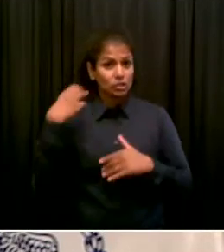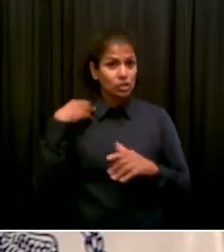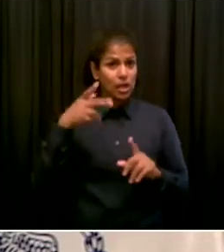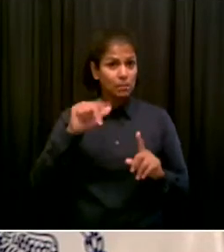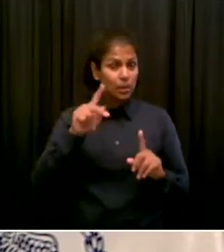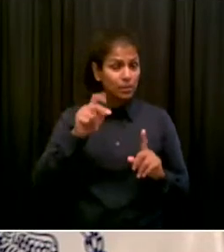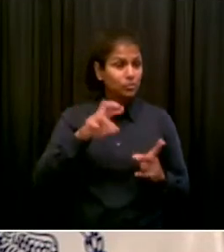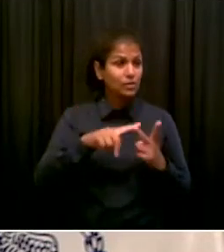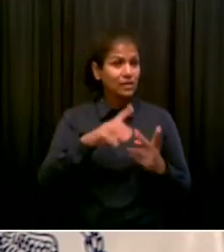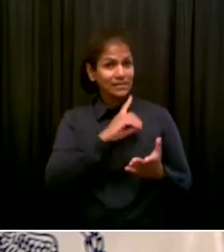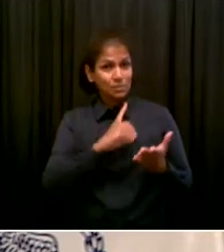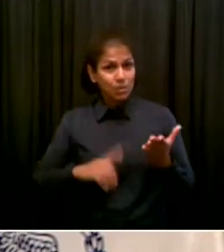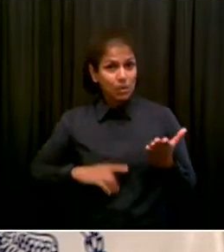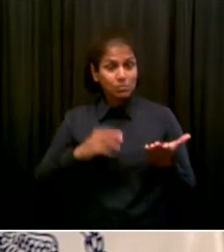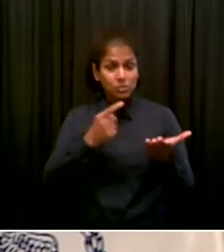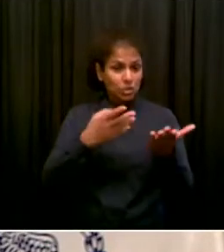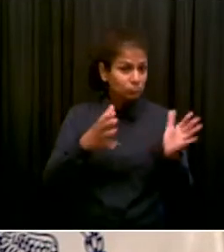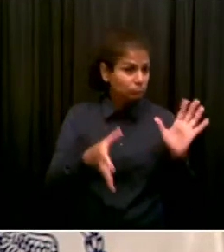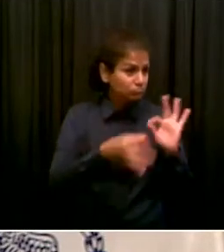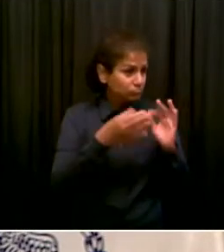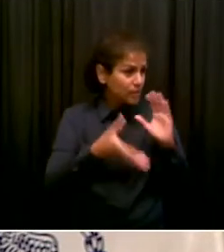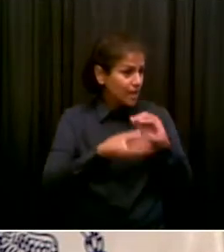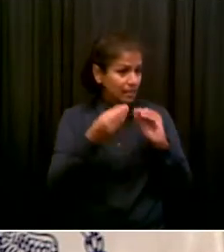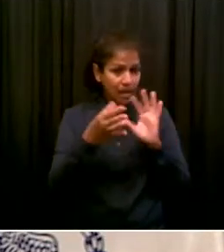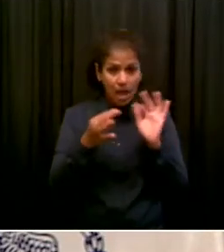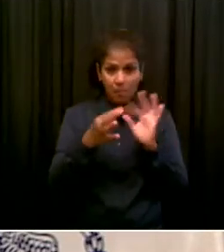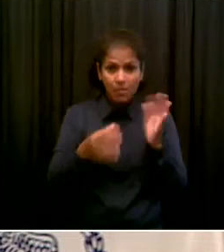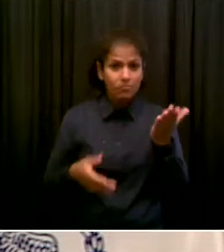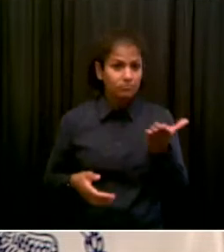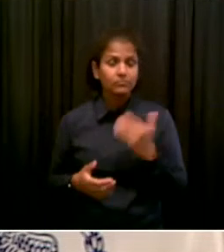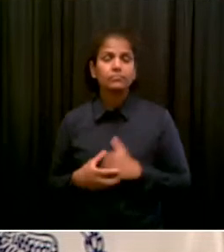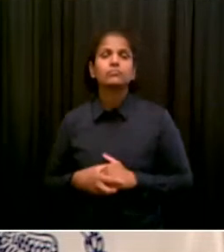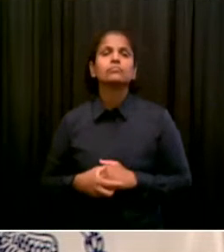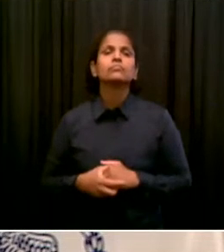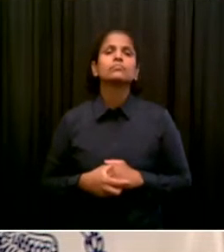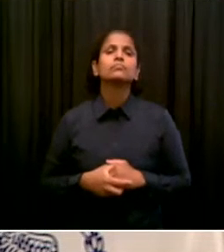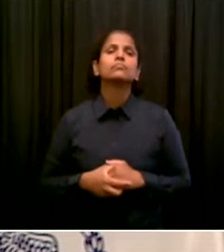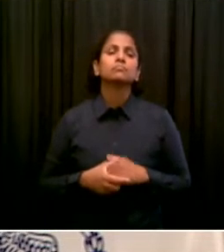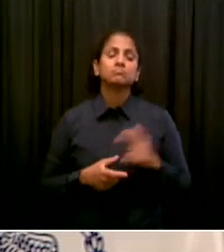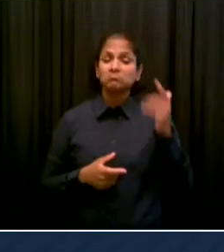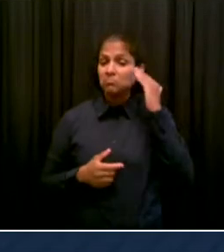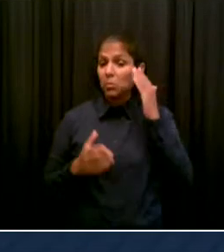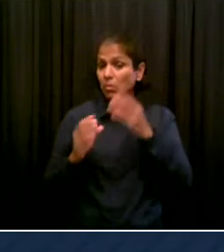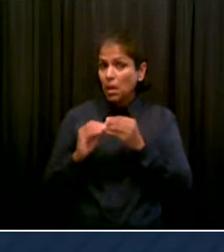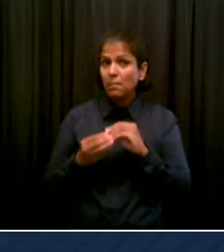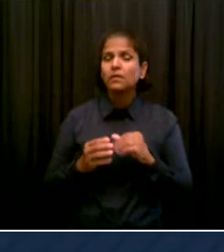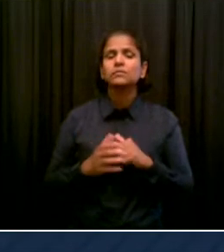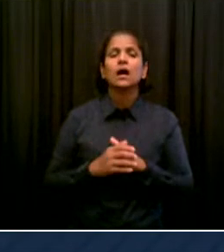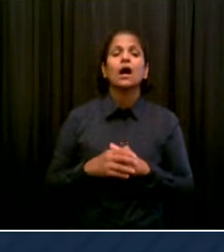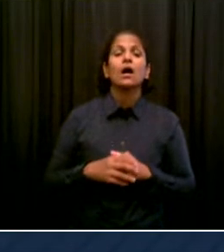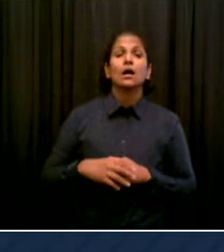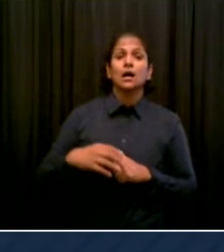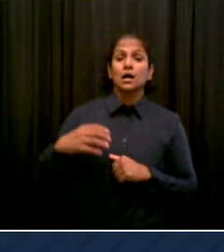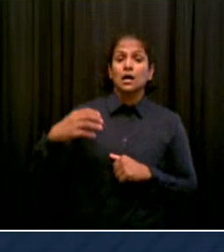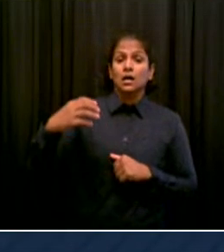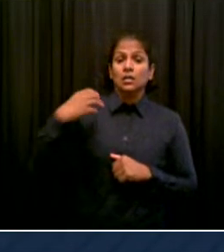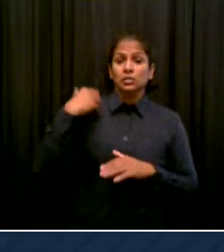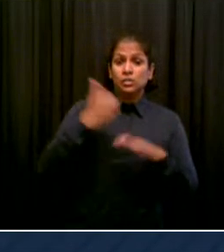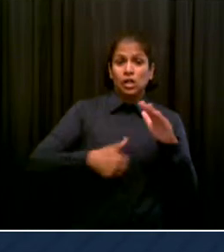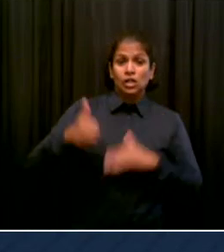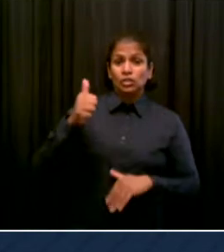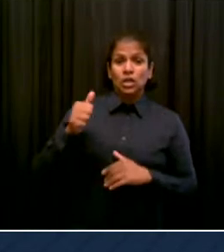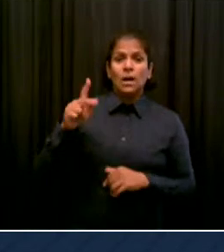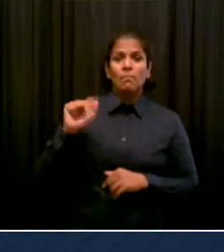THE BASIS OF GETTING TO THE